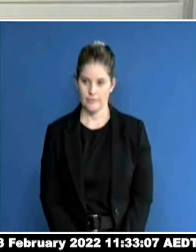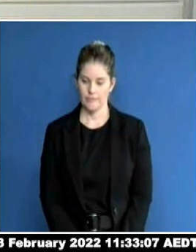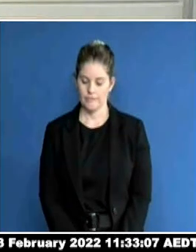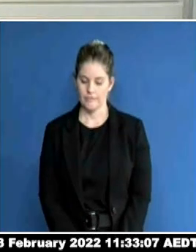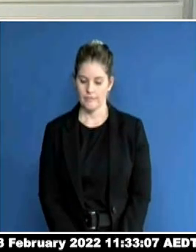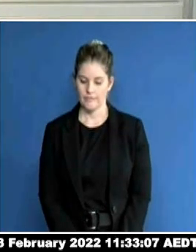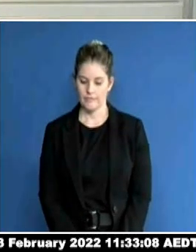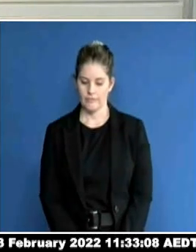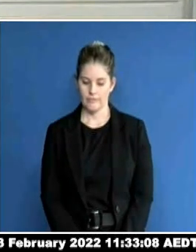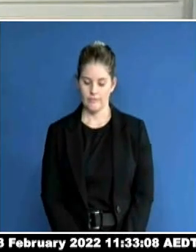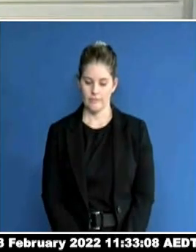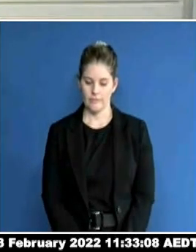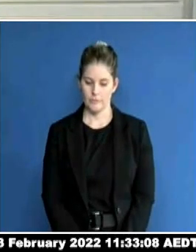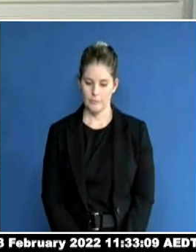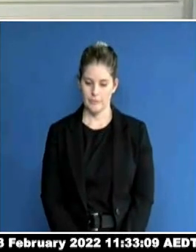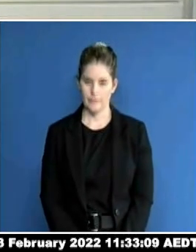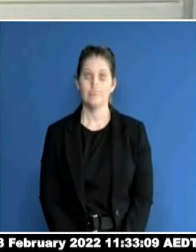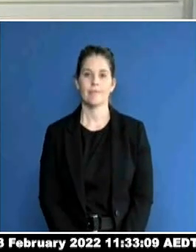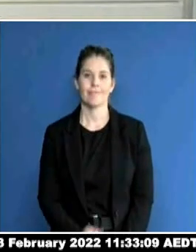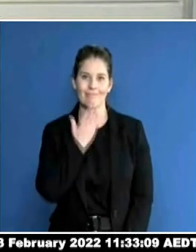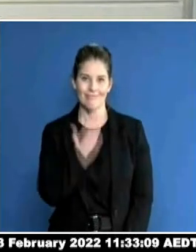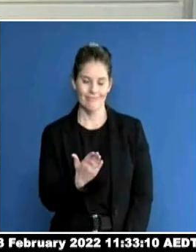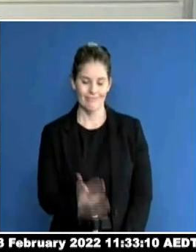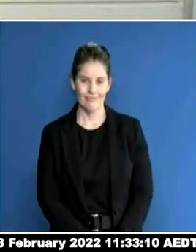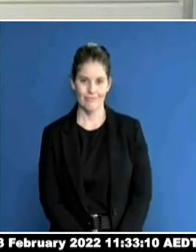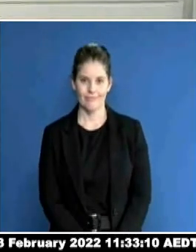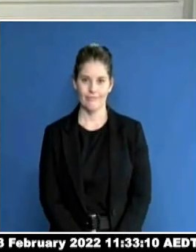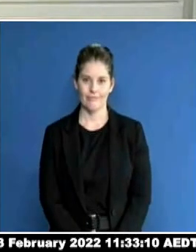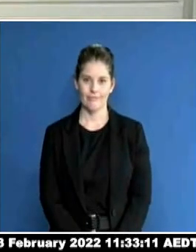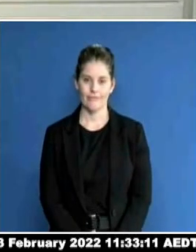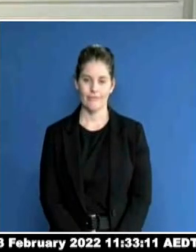MS McMAHON: Thank you. Now, in your statement, you have identified a number of